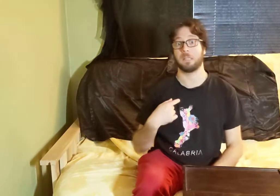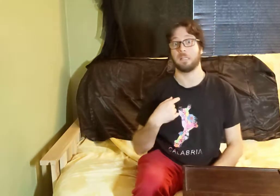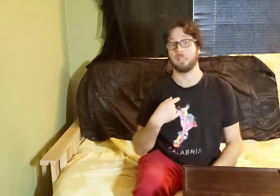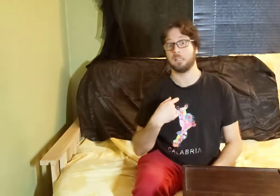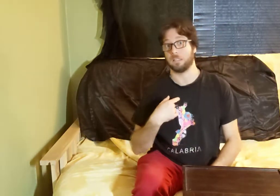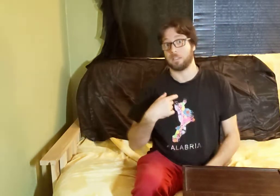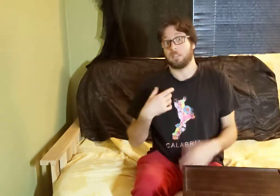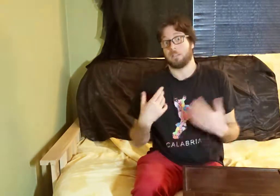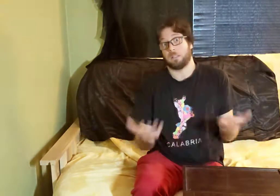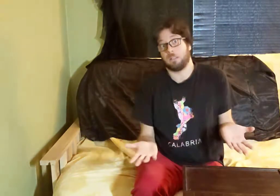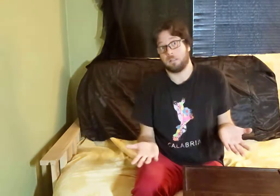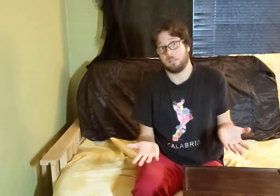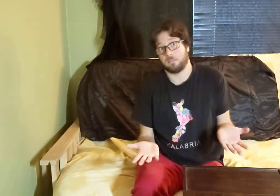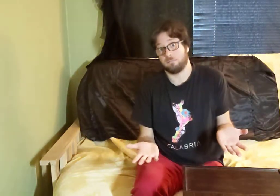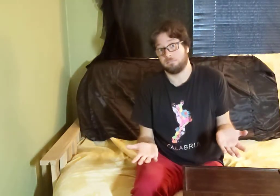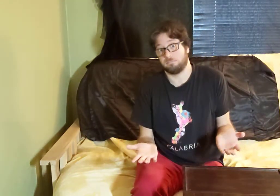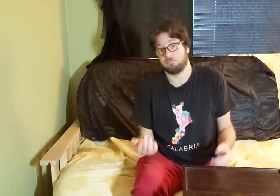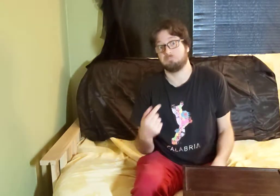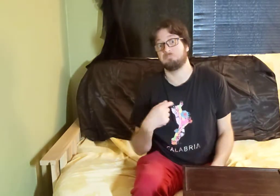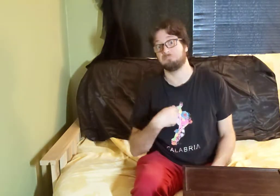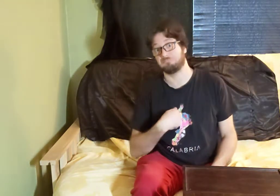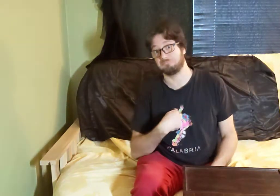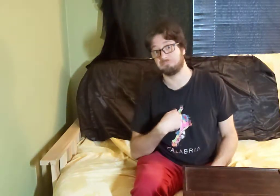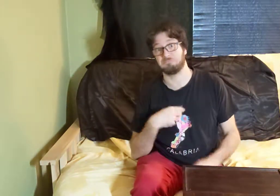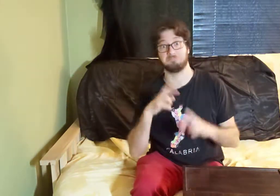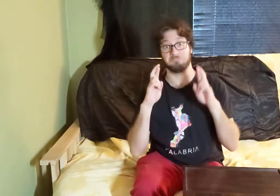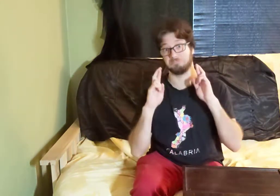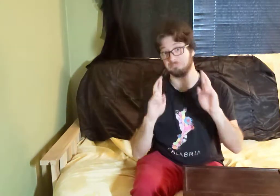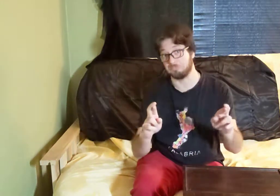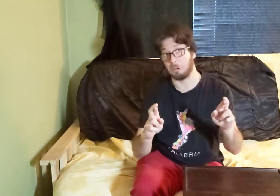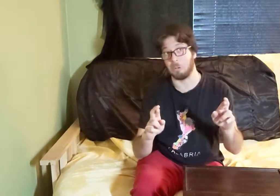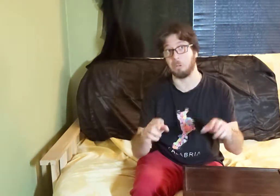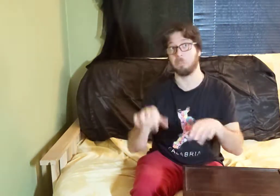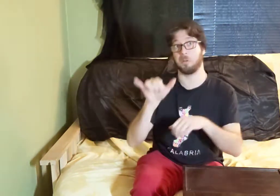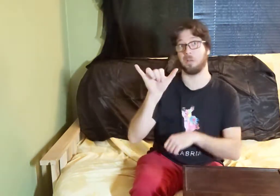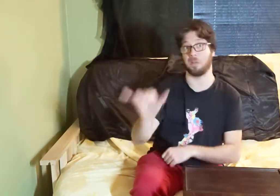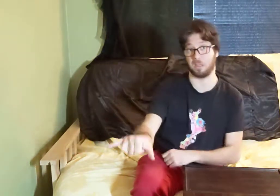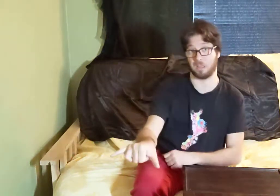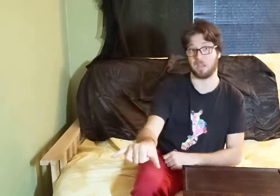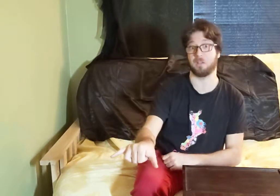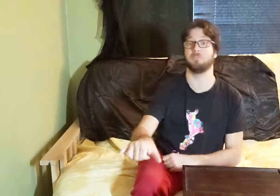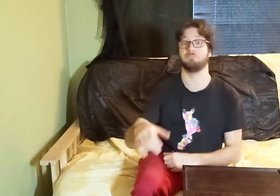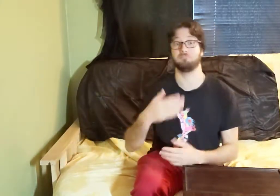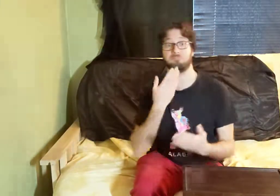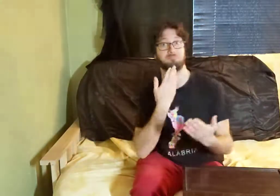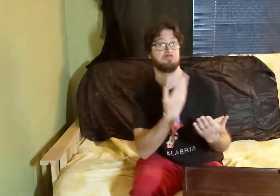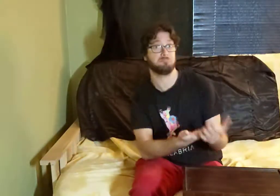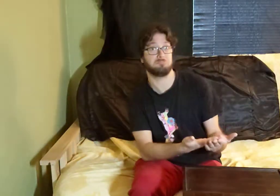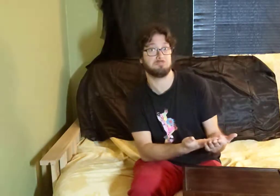I SO I HOPE THAT GOOD